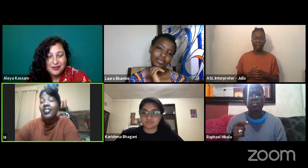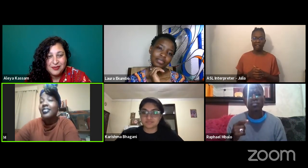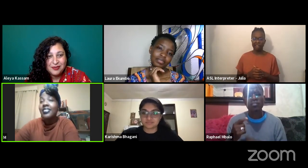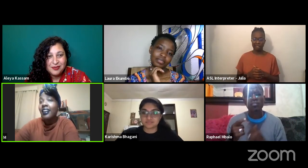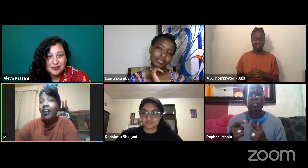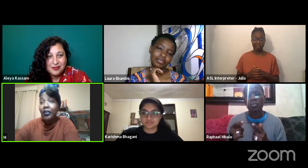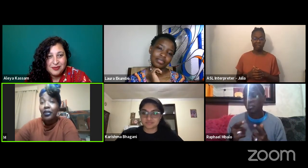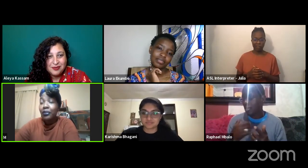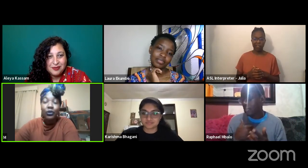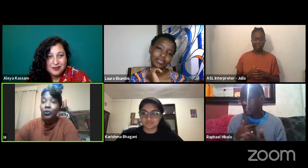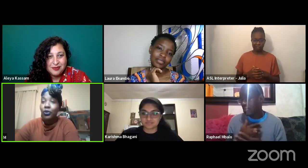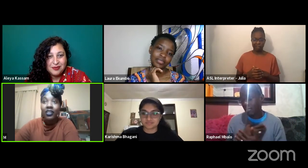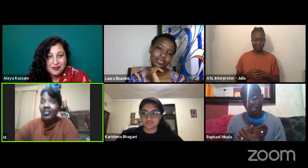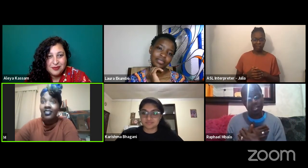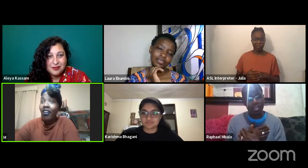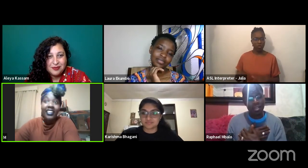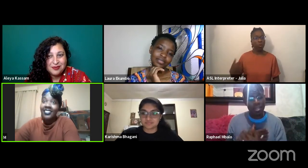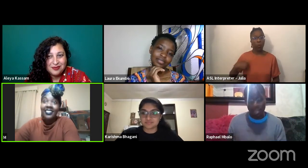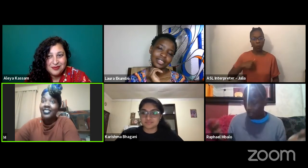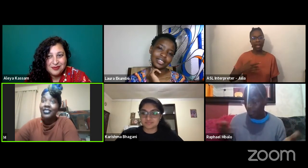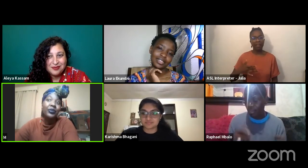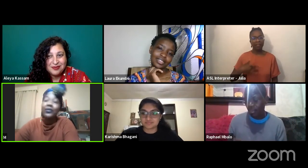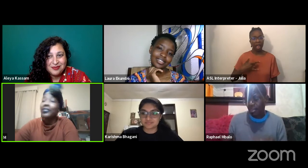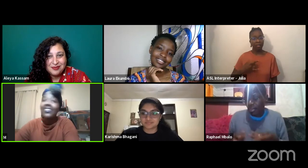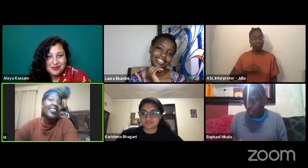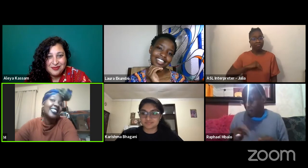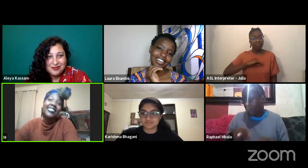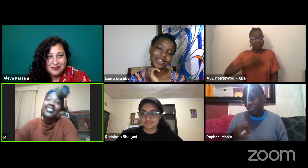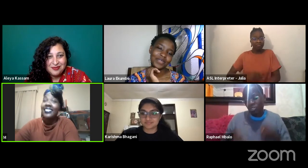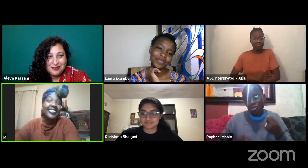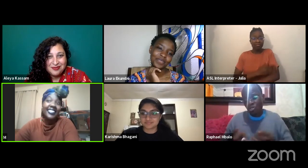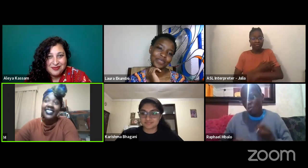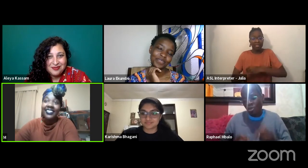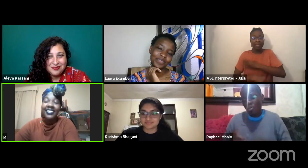than seeing how incredible you all are honestly. So yes send, send, send.